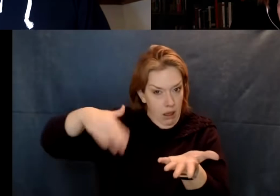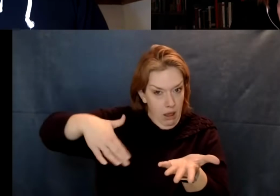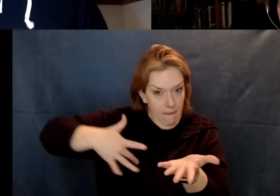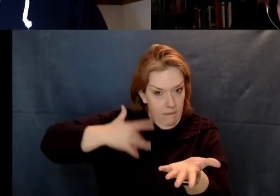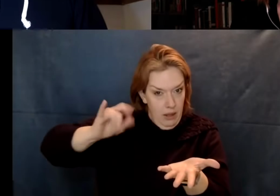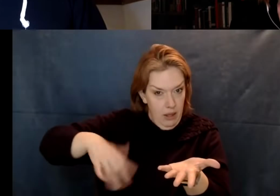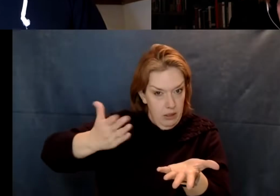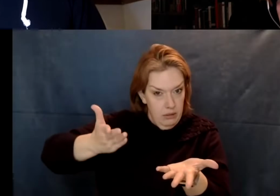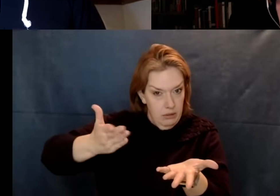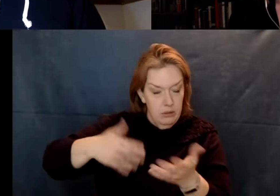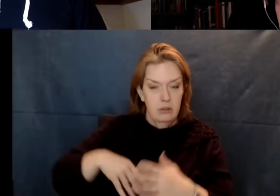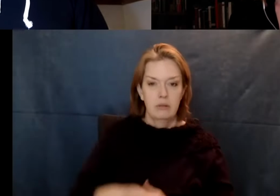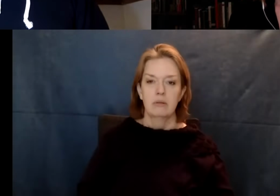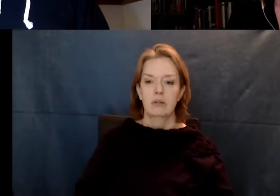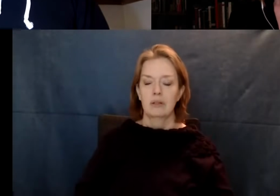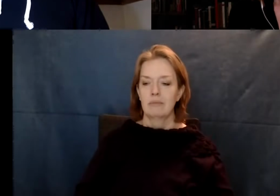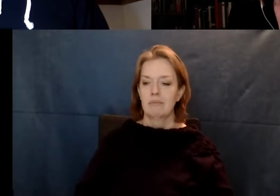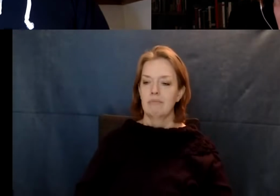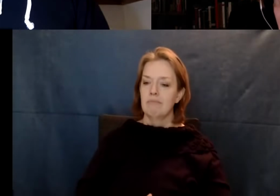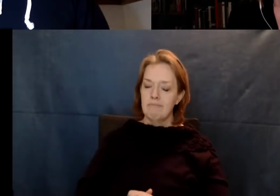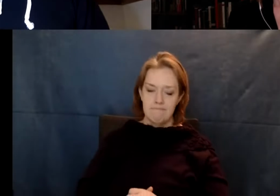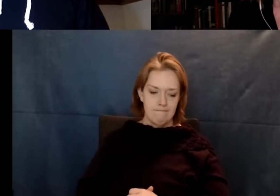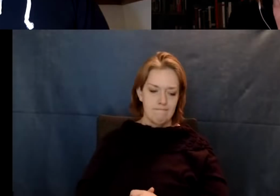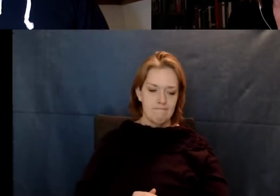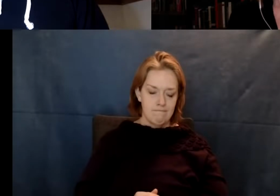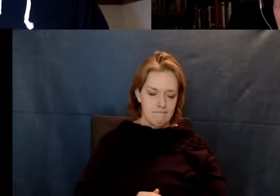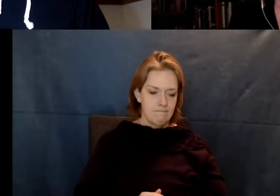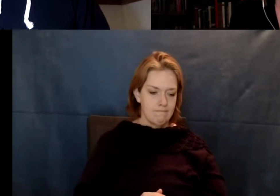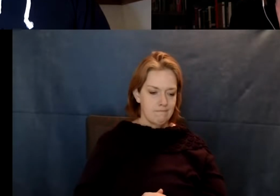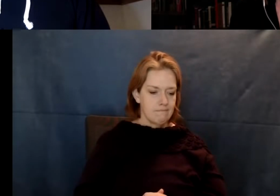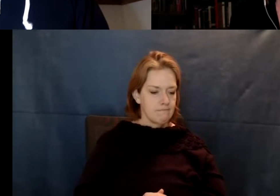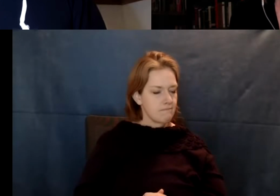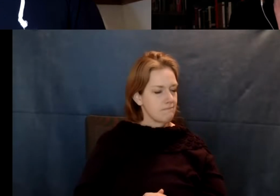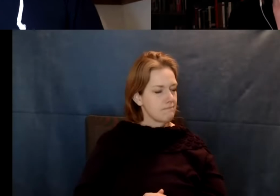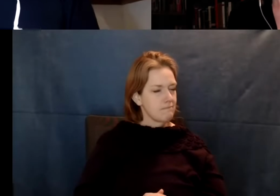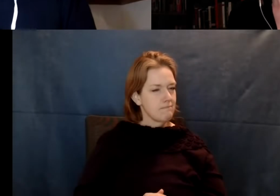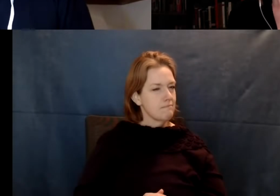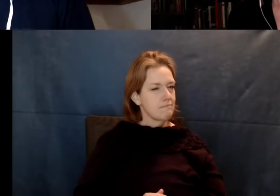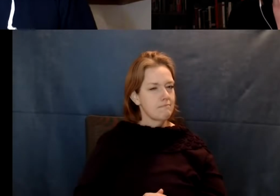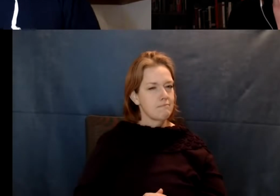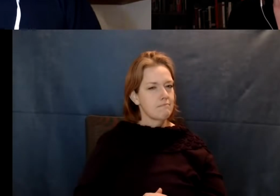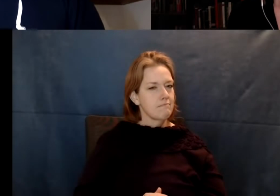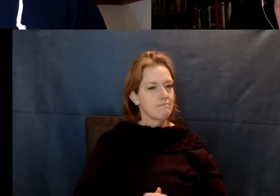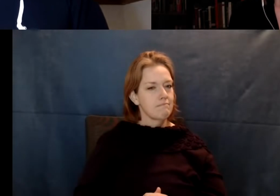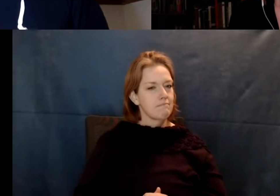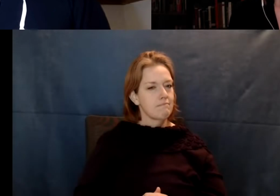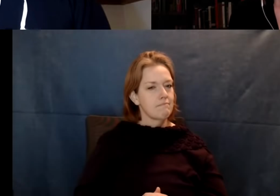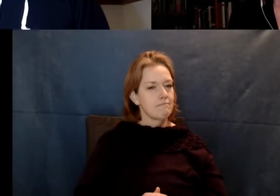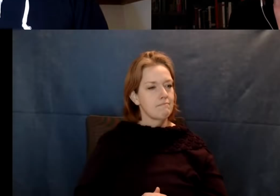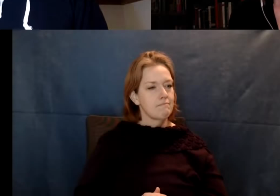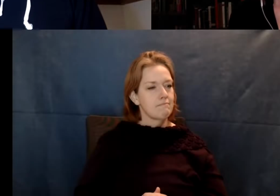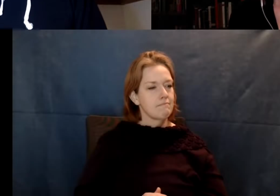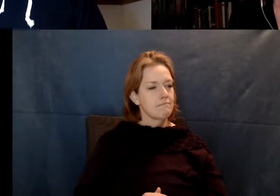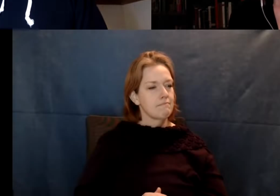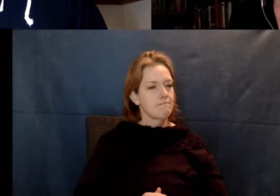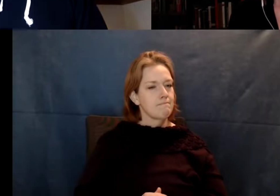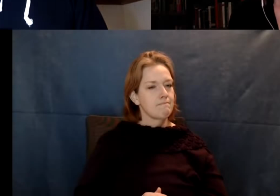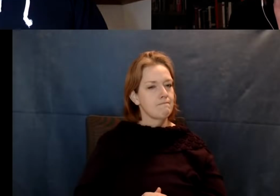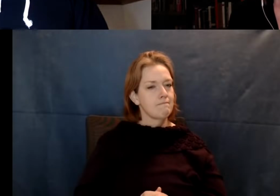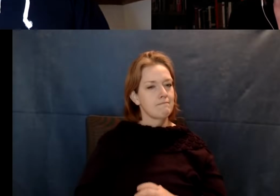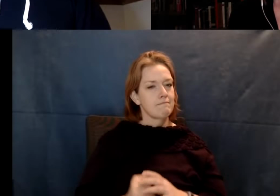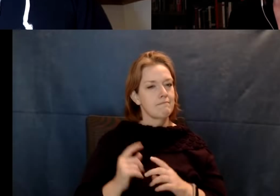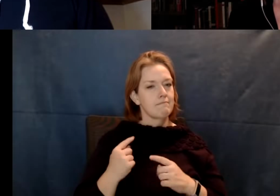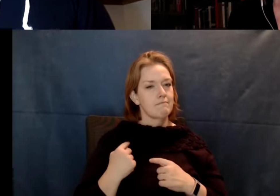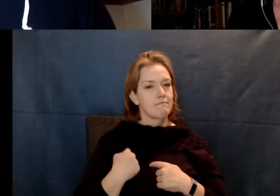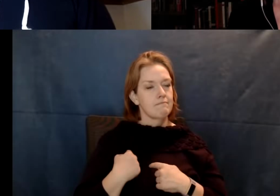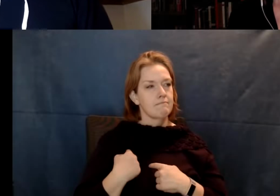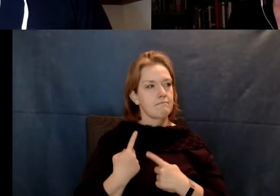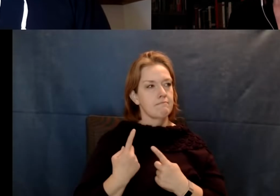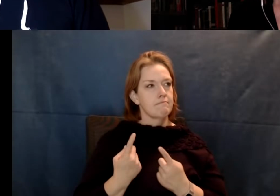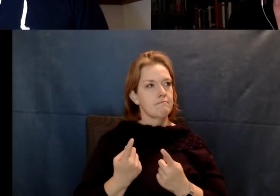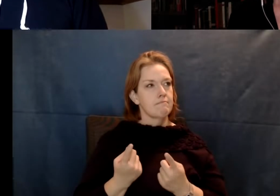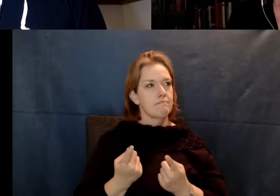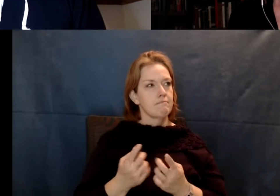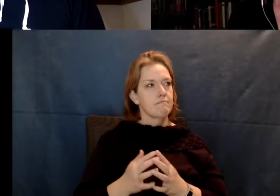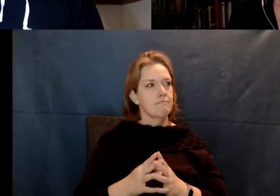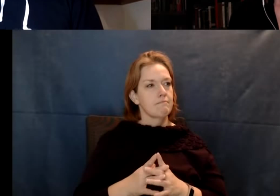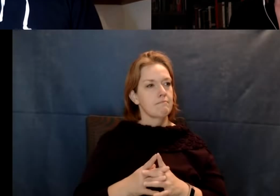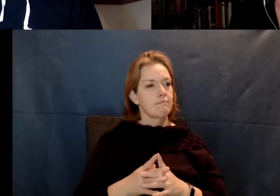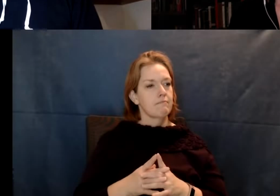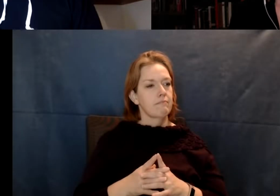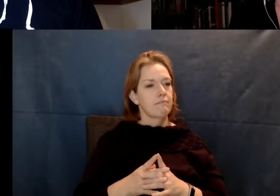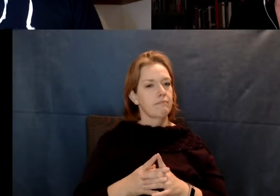J: I don't, I don't know, so far I've been, so far what I've sort of flipped through and